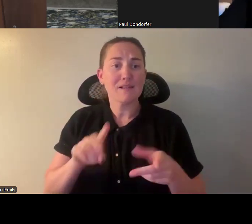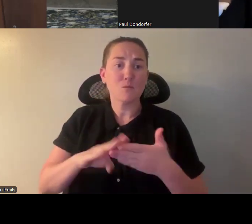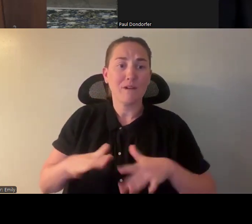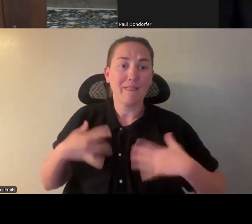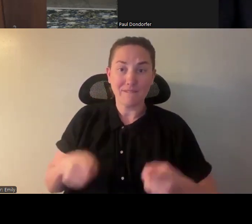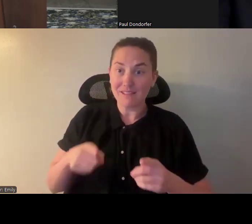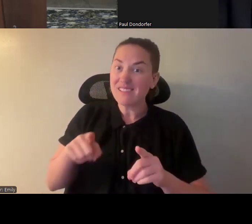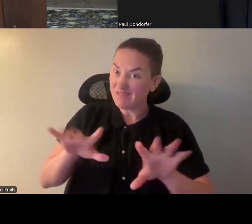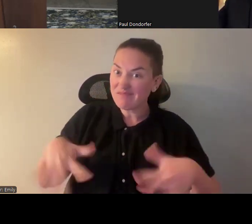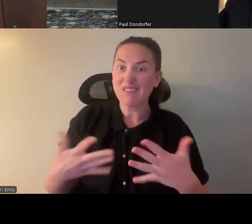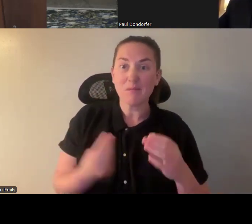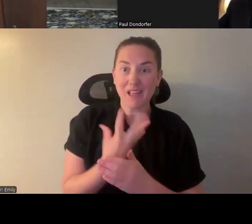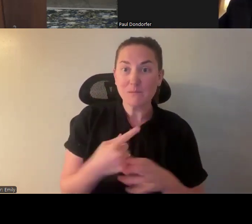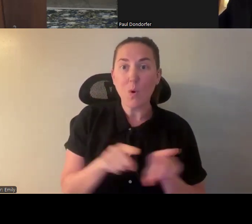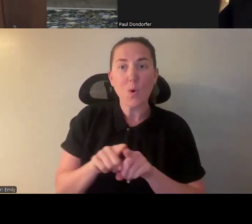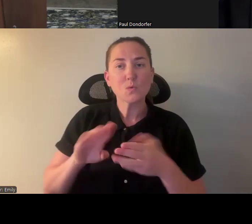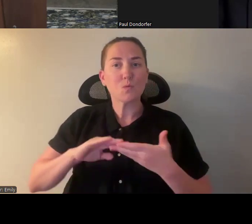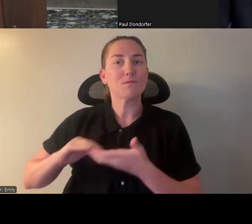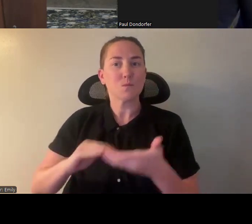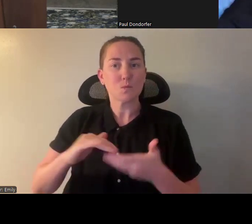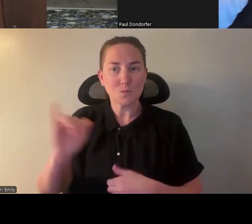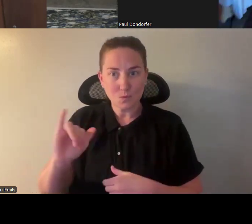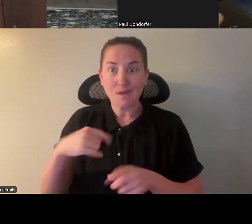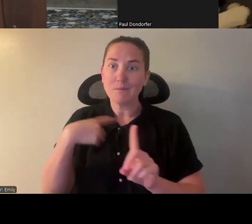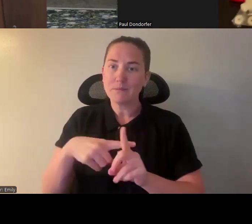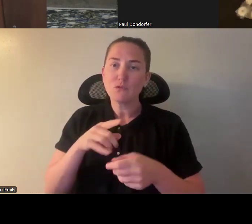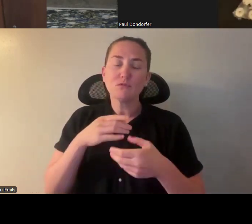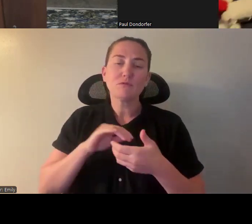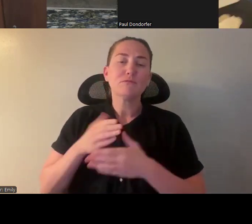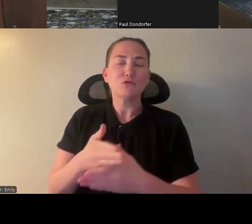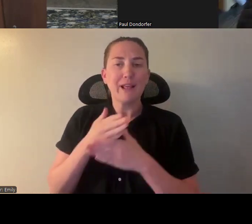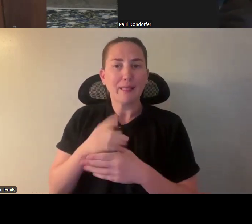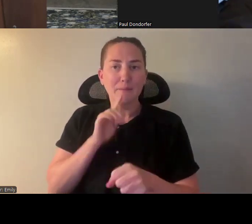but also strong community bonds and a shared commitment to environmental responsibility